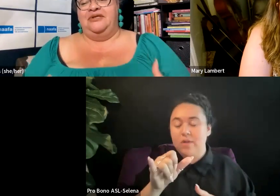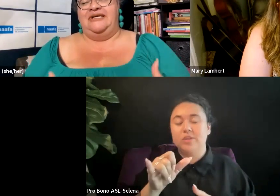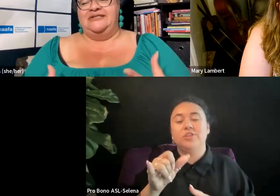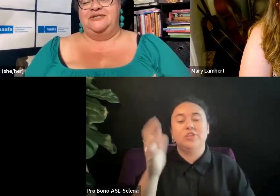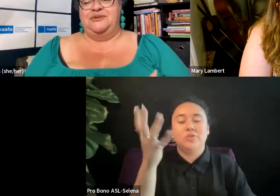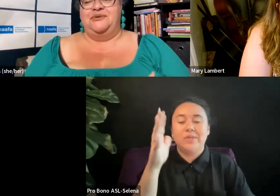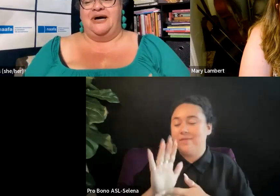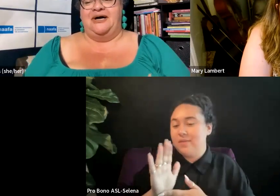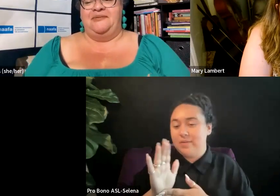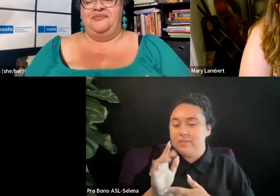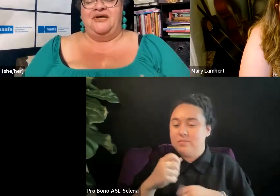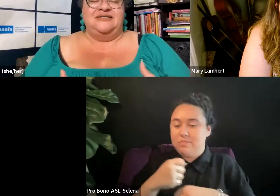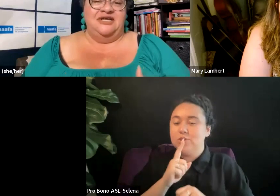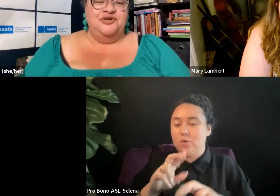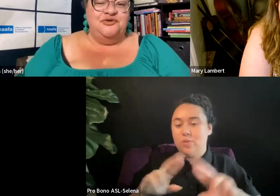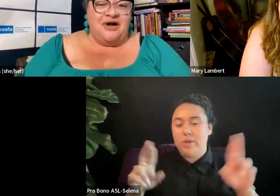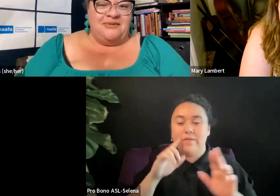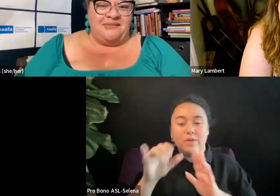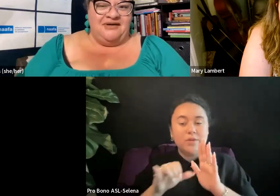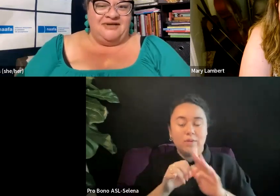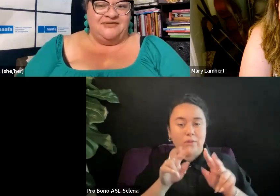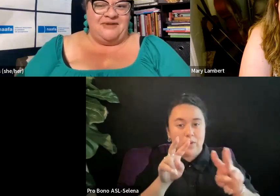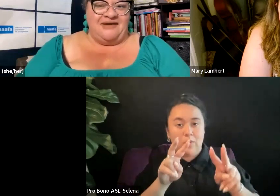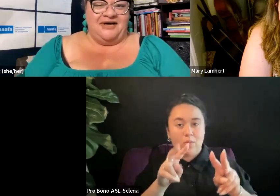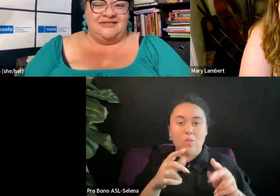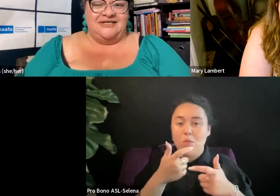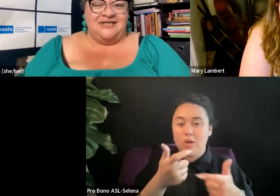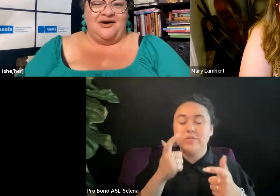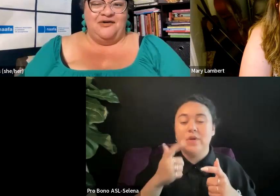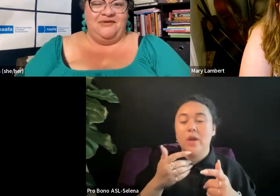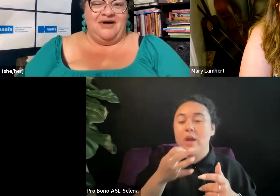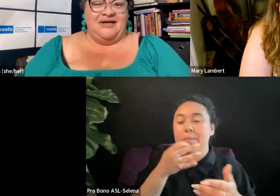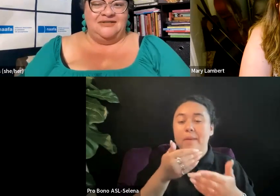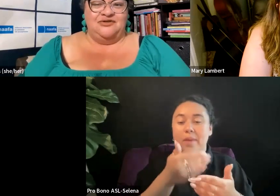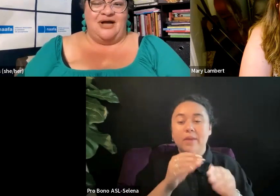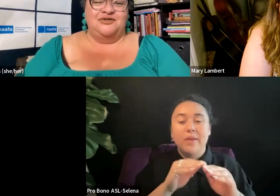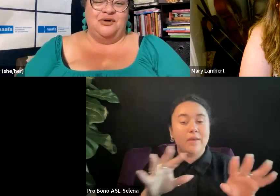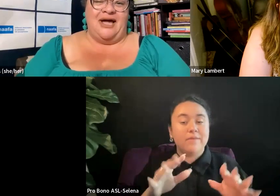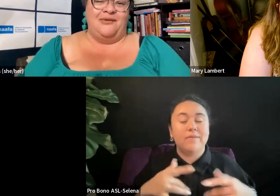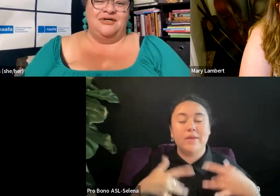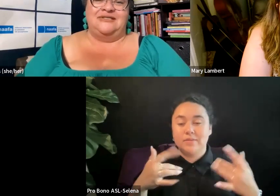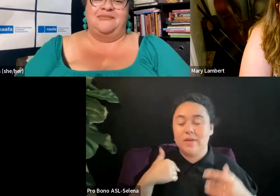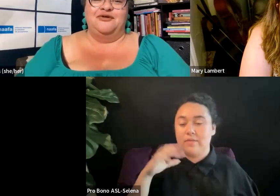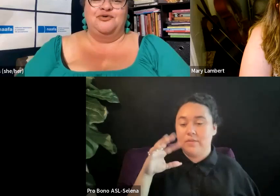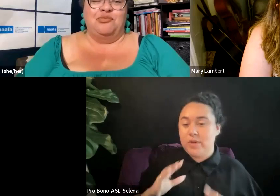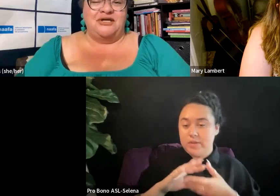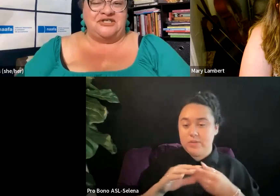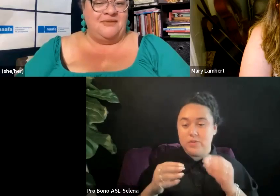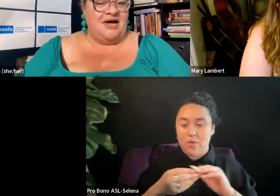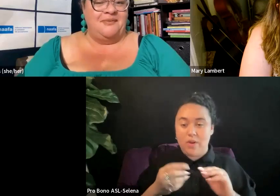Please do stay tuned for upcoming events from NAAFA. As I said, ah, we've got a drag story, our summer virtual brunch coming up